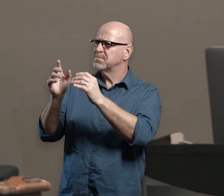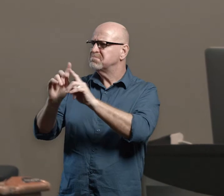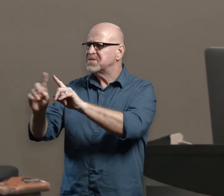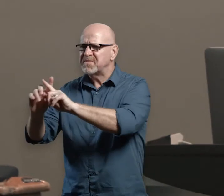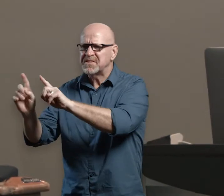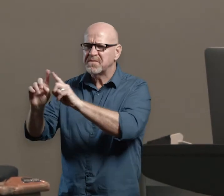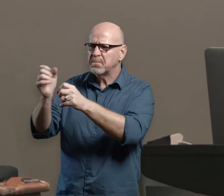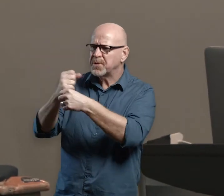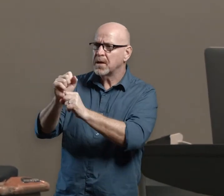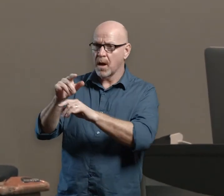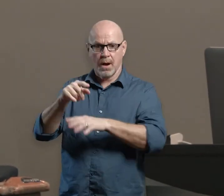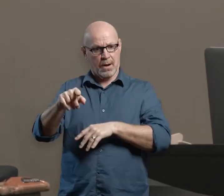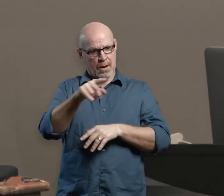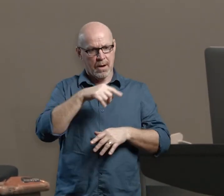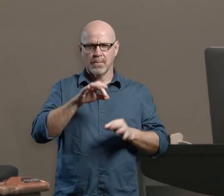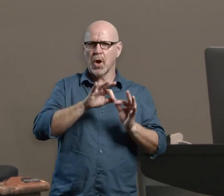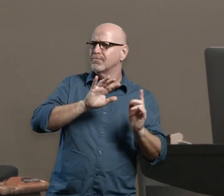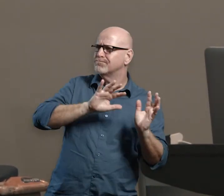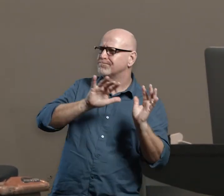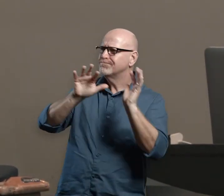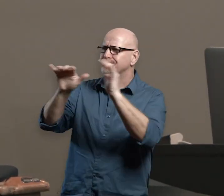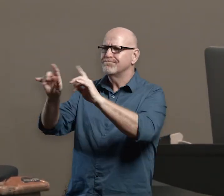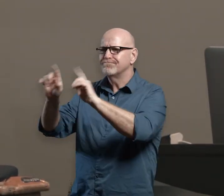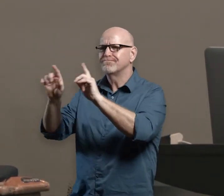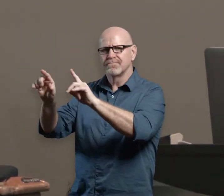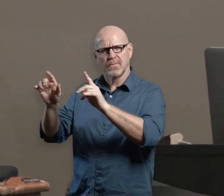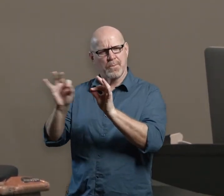the system is built with normate people in mind.